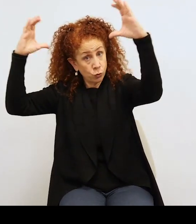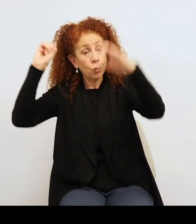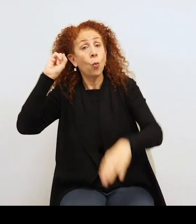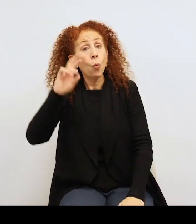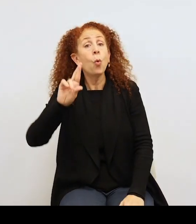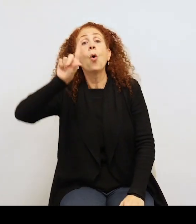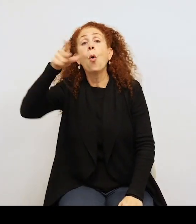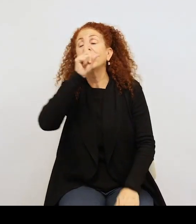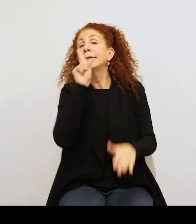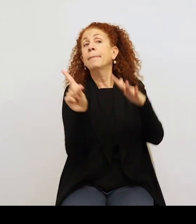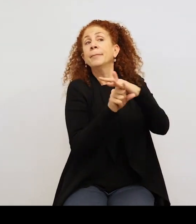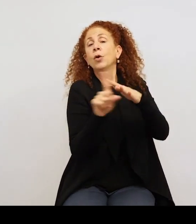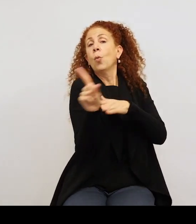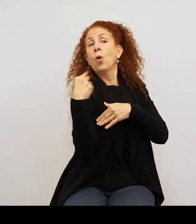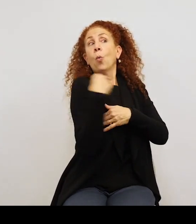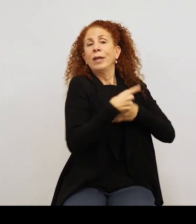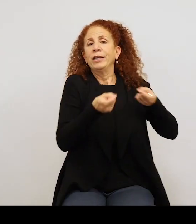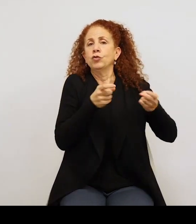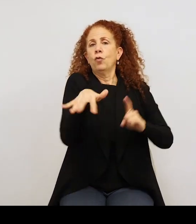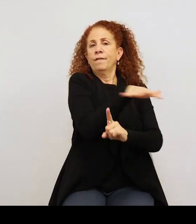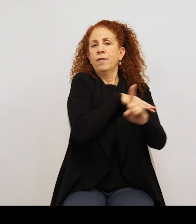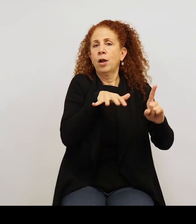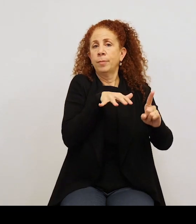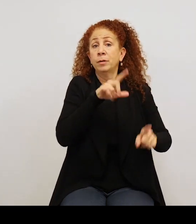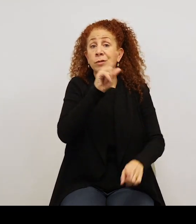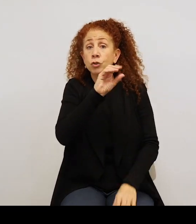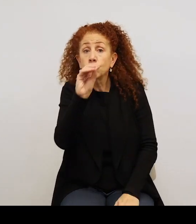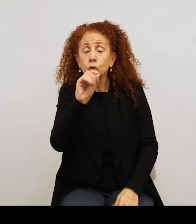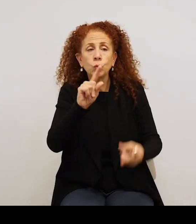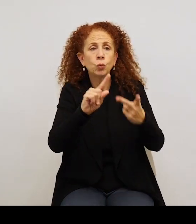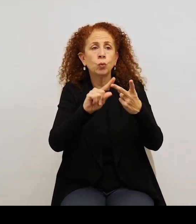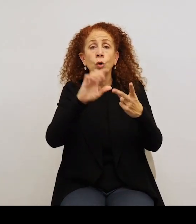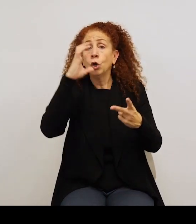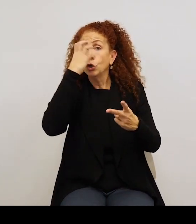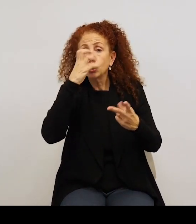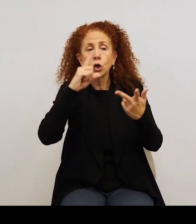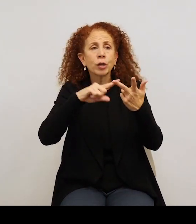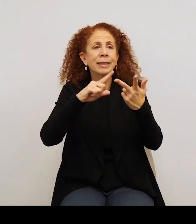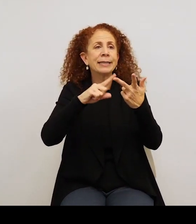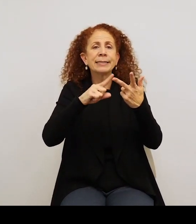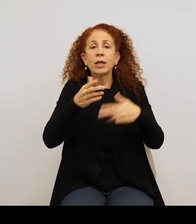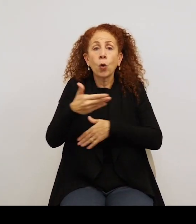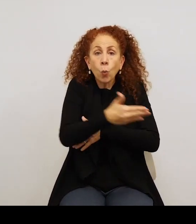in environments controlled by us-- zoos, circuses, aquariums, terrariums,